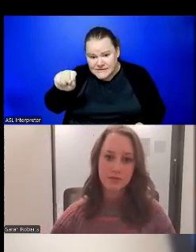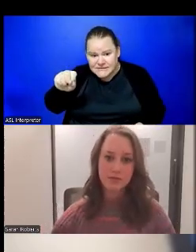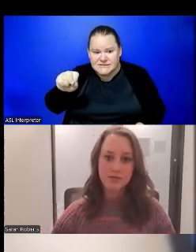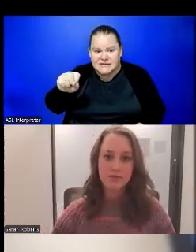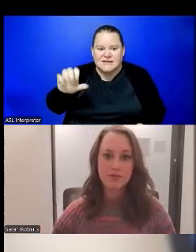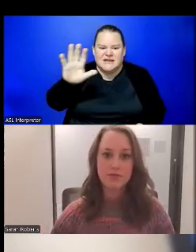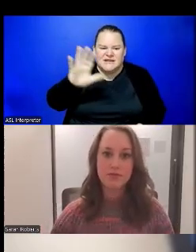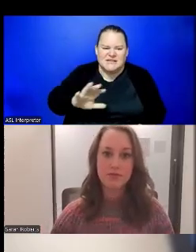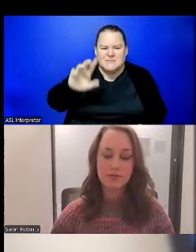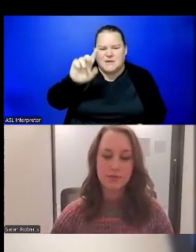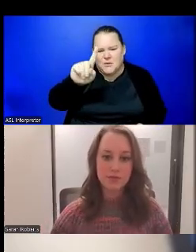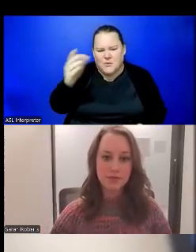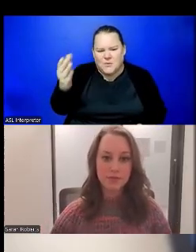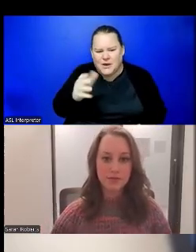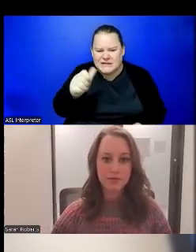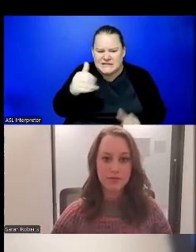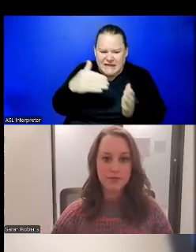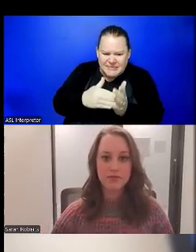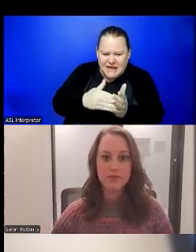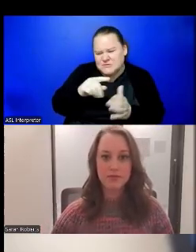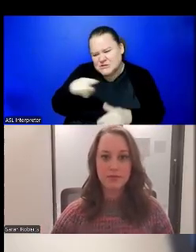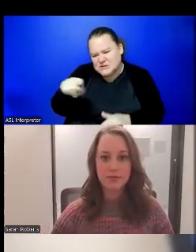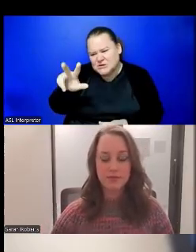10,000 to one in 30,000 live births.